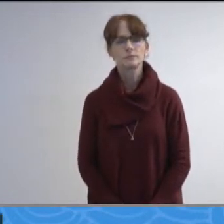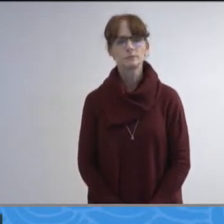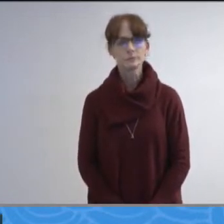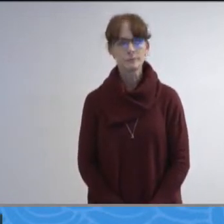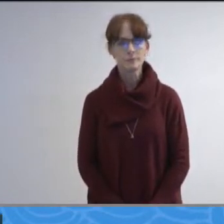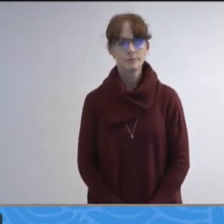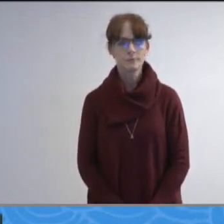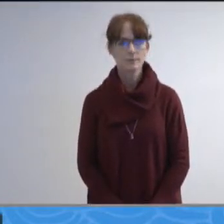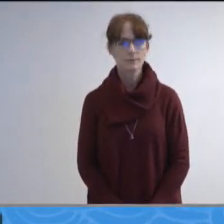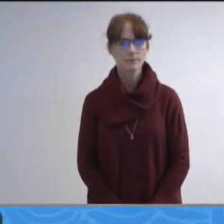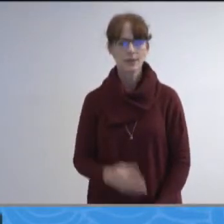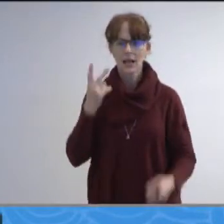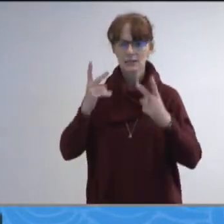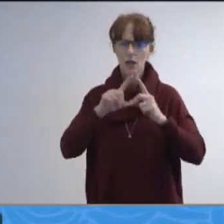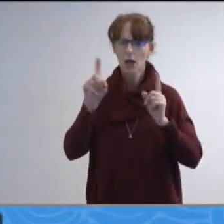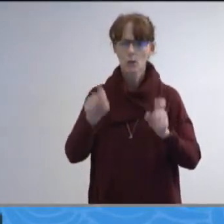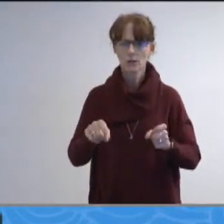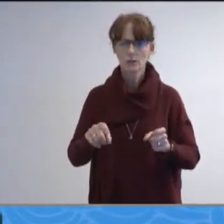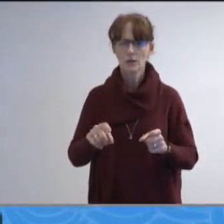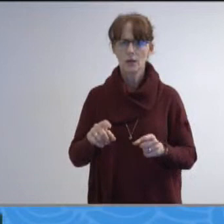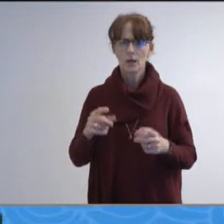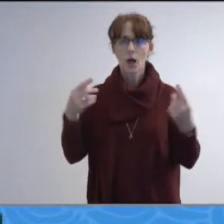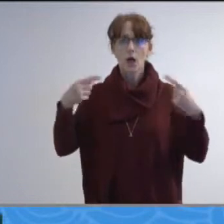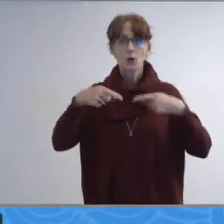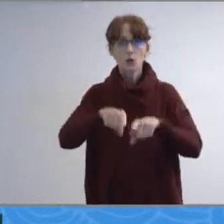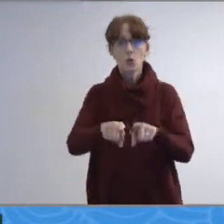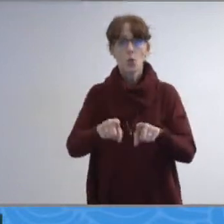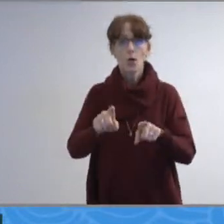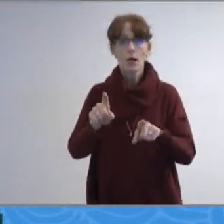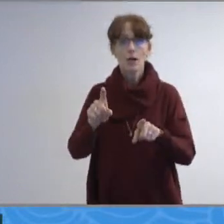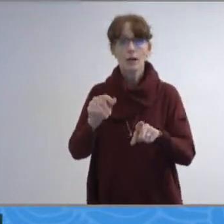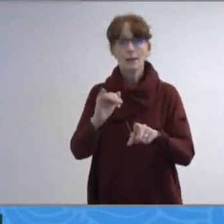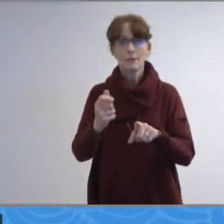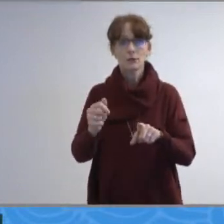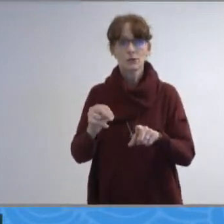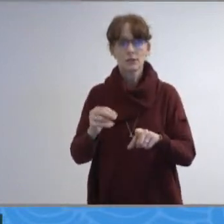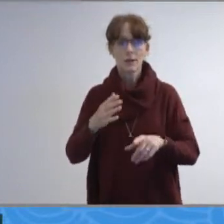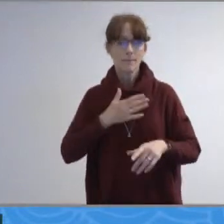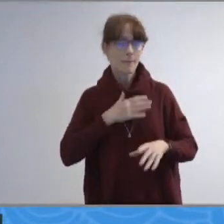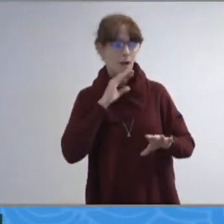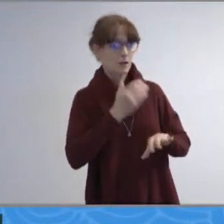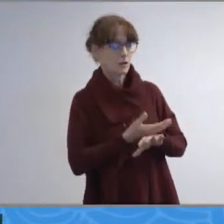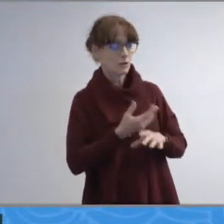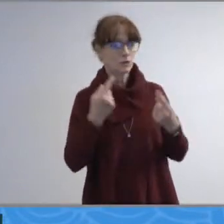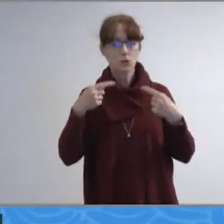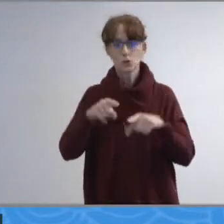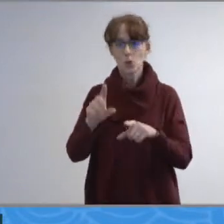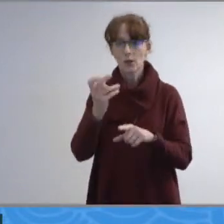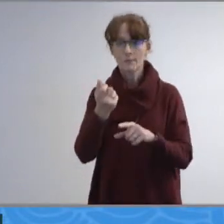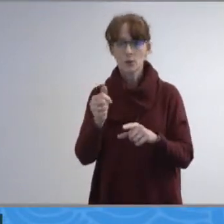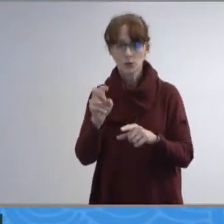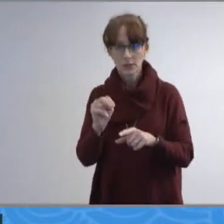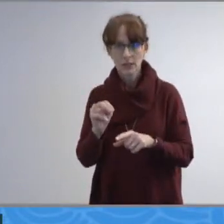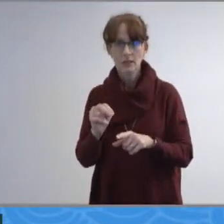And did see a question come in about Dual Immersion sites. My daughter actually attends a Dual Immersion site within the Long Beach District,